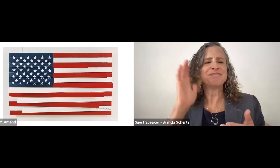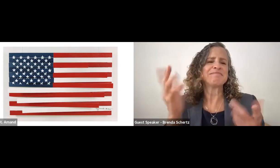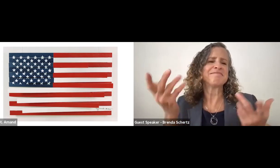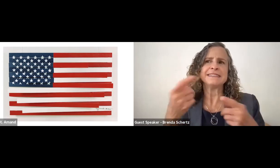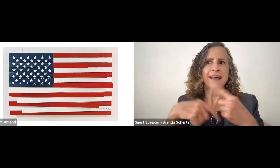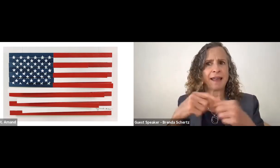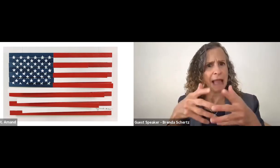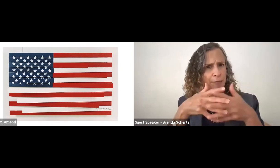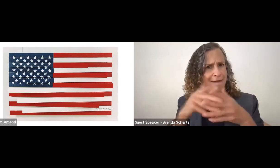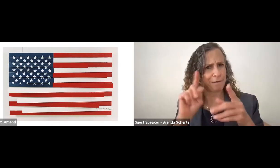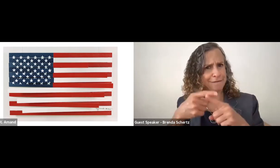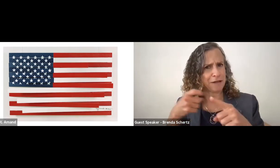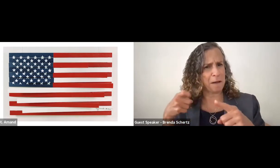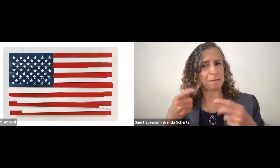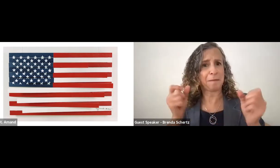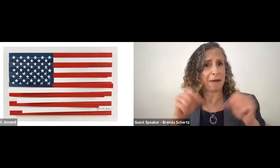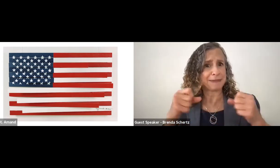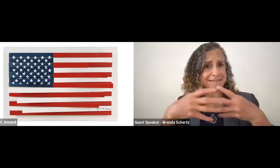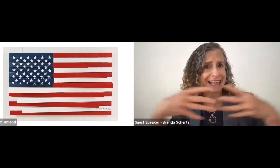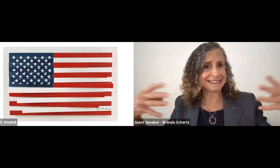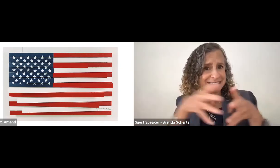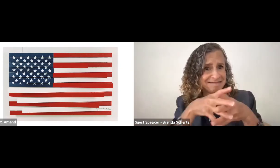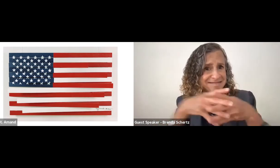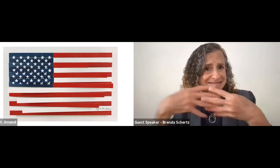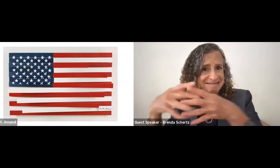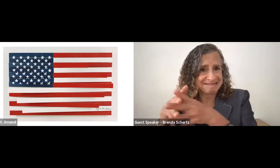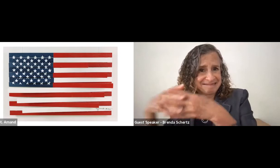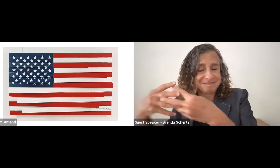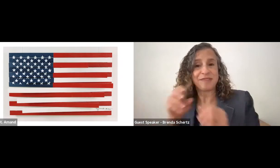because of the sign for "America."